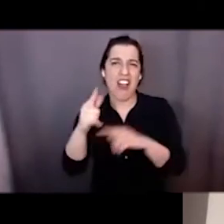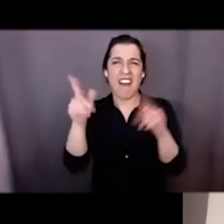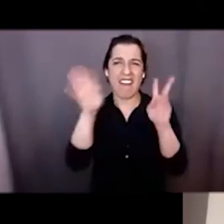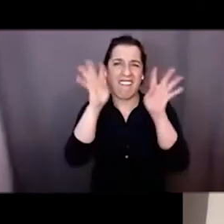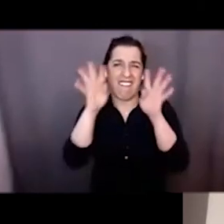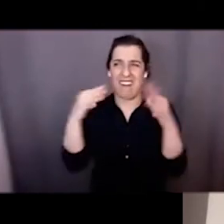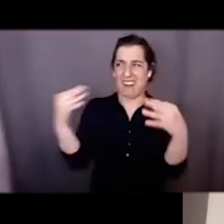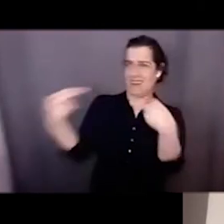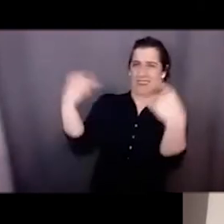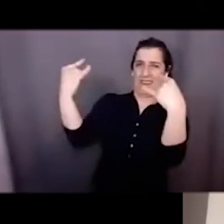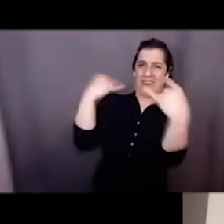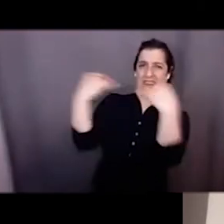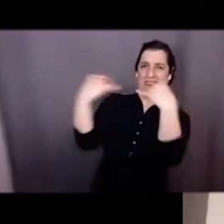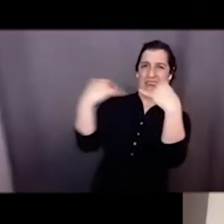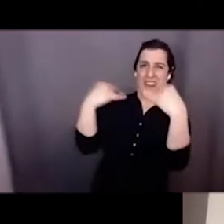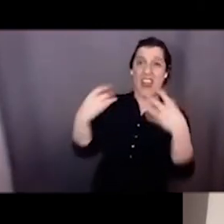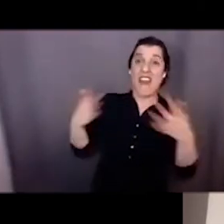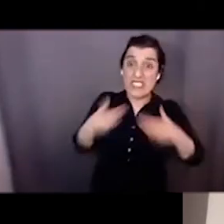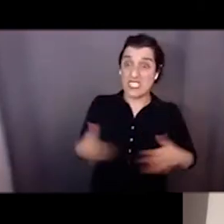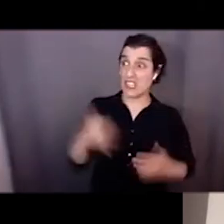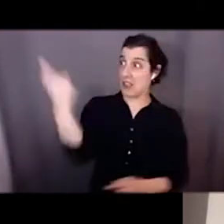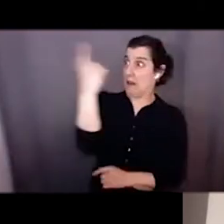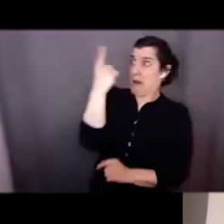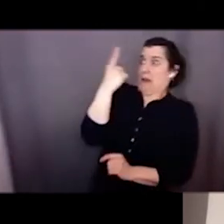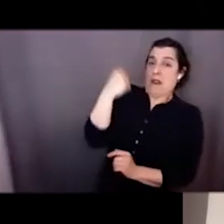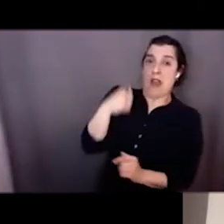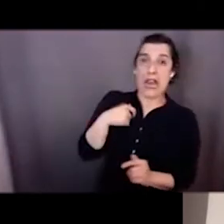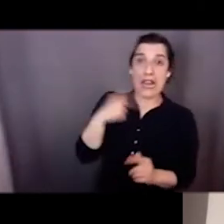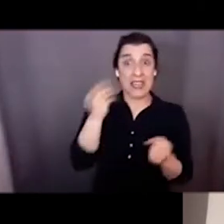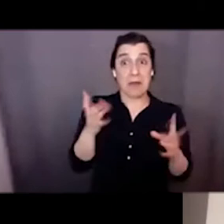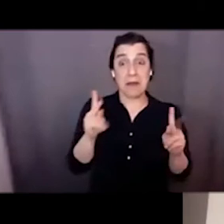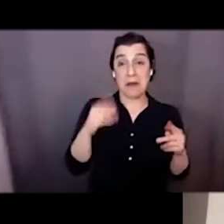and I think a lot of people are experienced as including Southeast Asian,